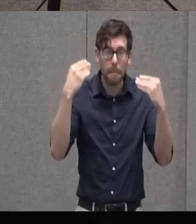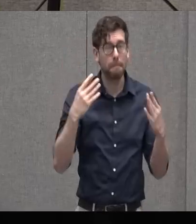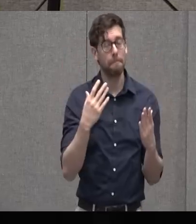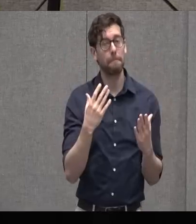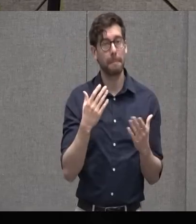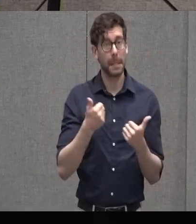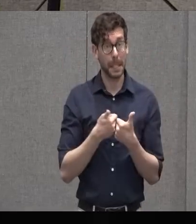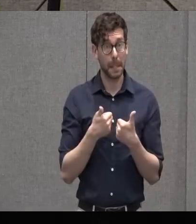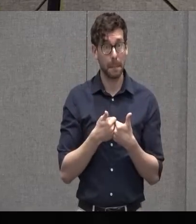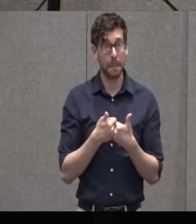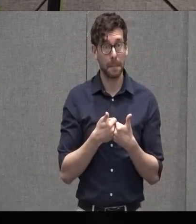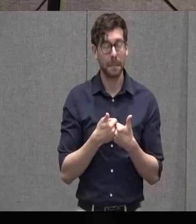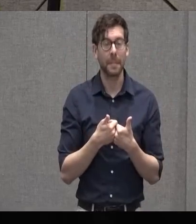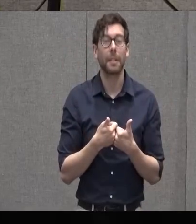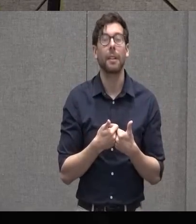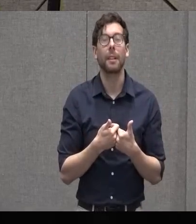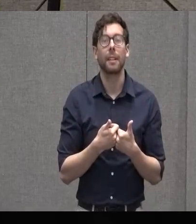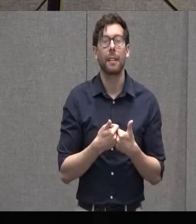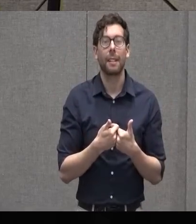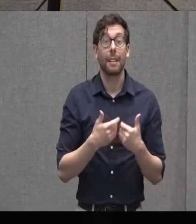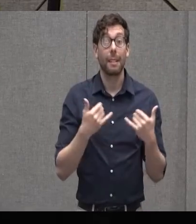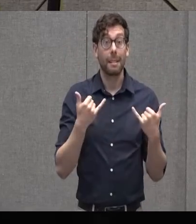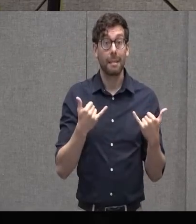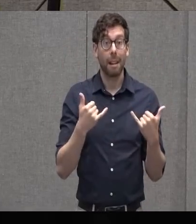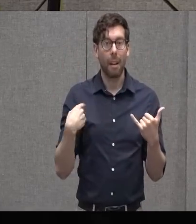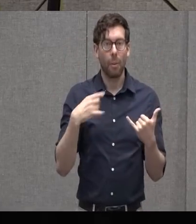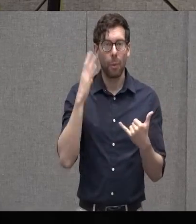Well, we're gonna add in some more math.